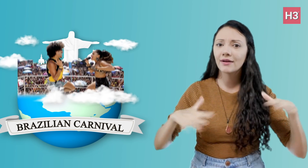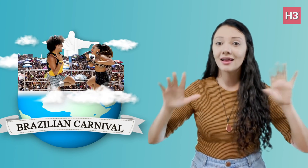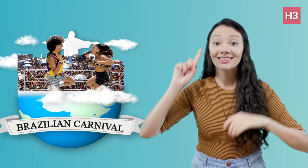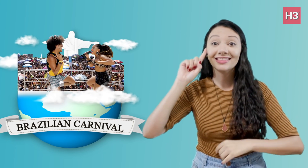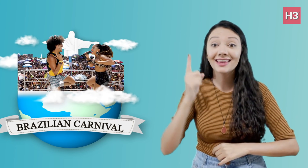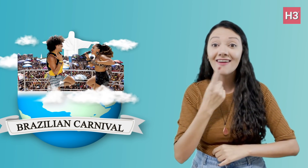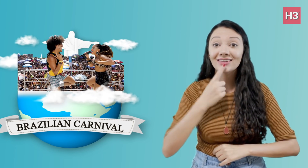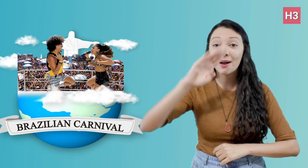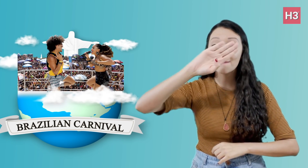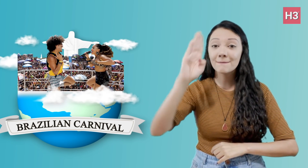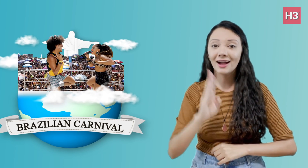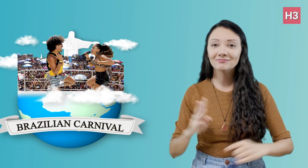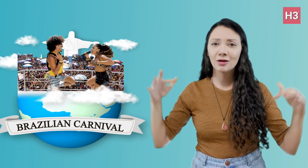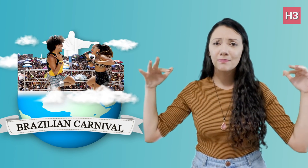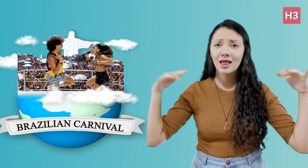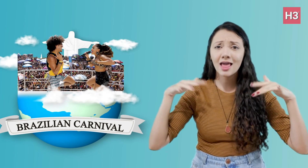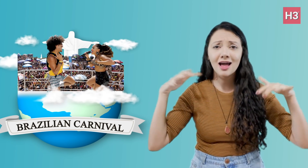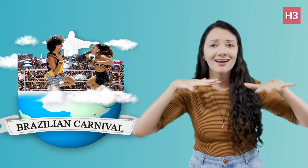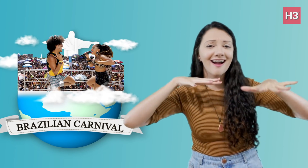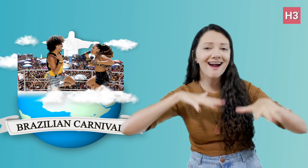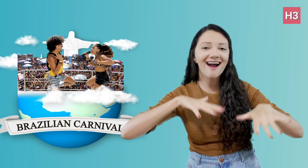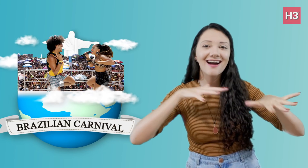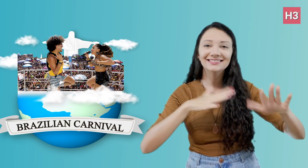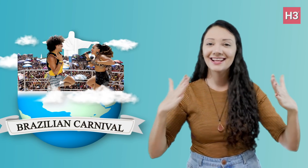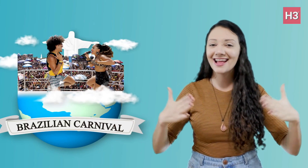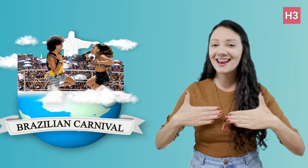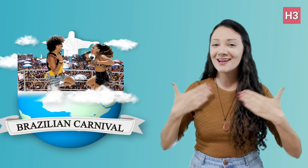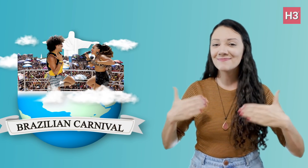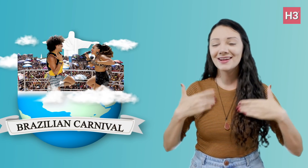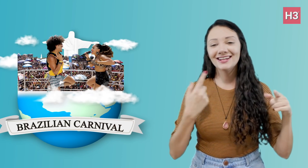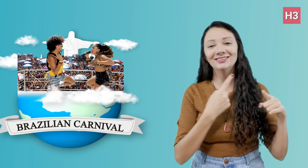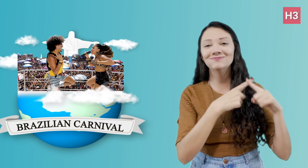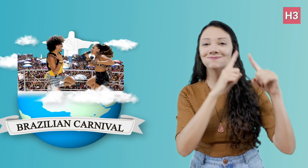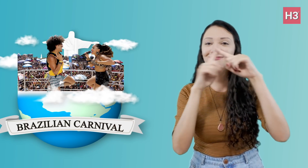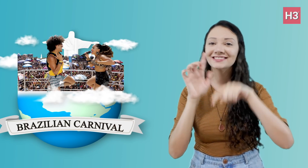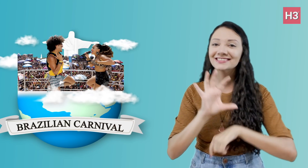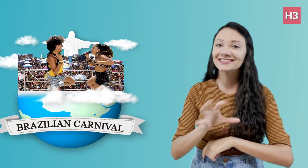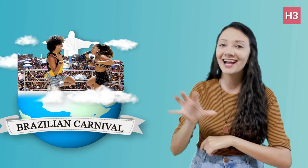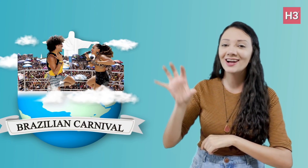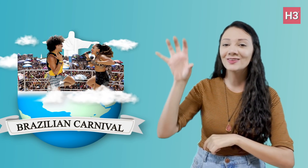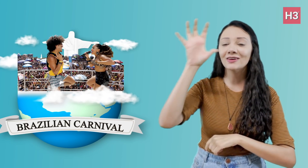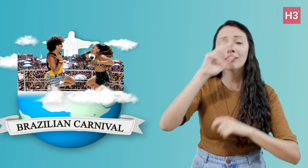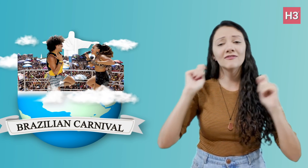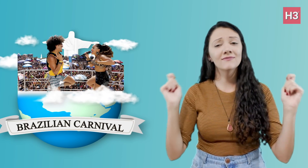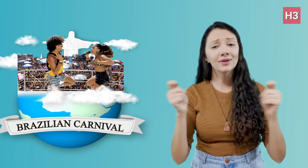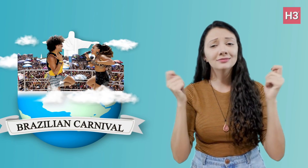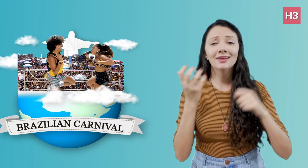Of course, Deaf Brazilians participate along with other Brazilians in the biggest